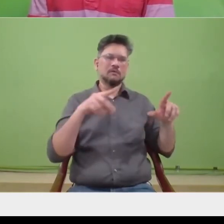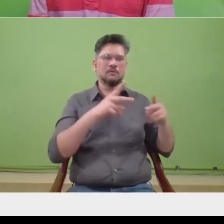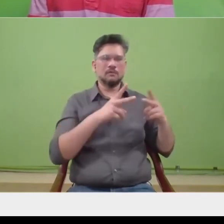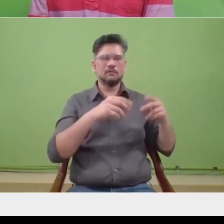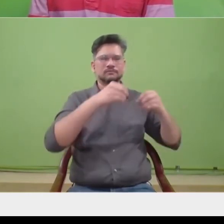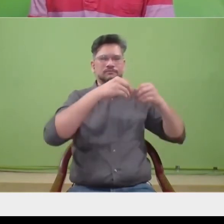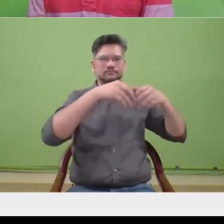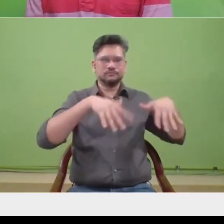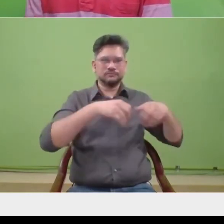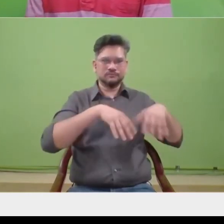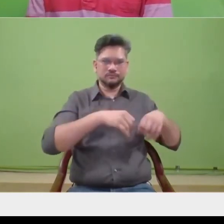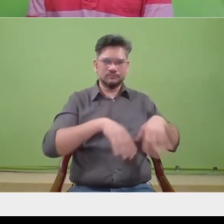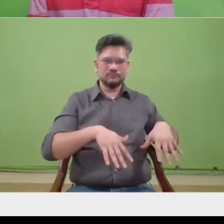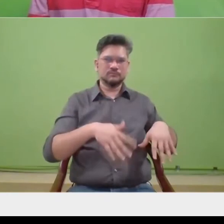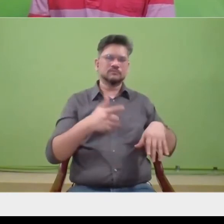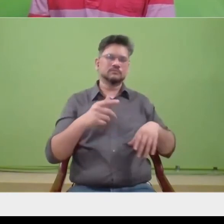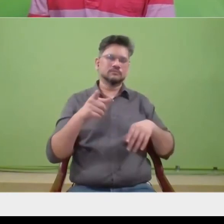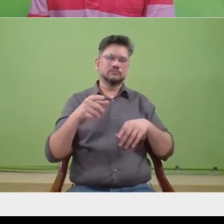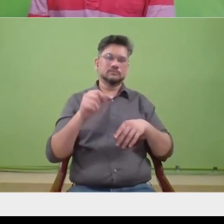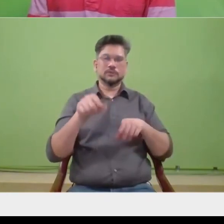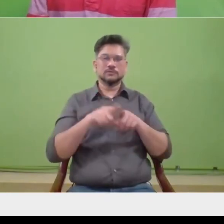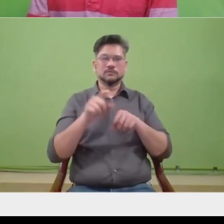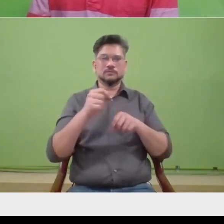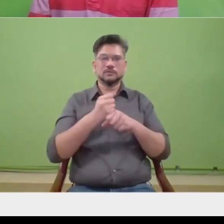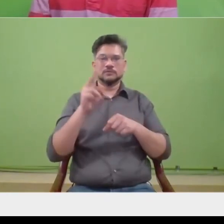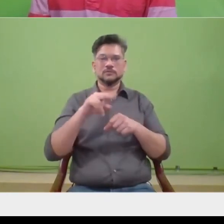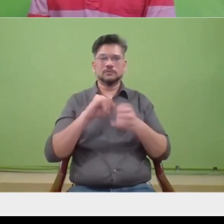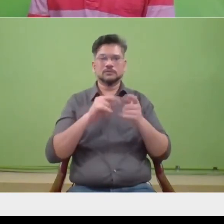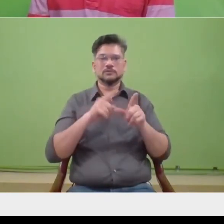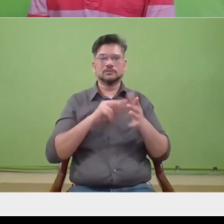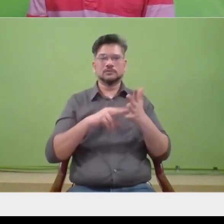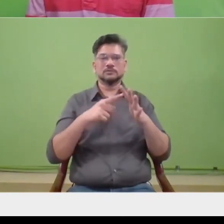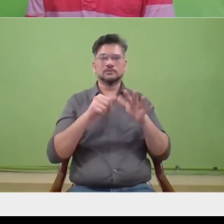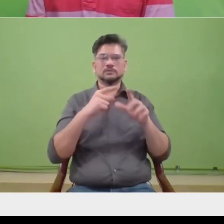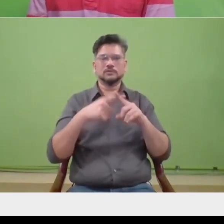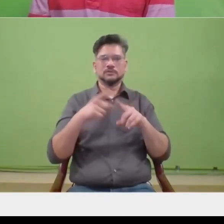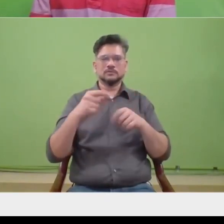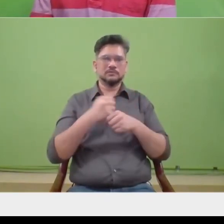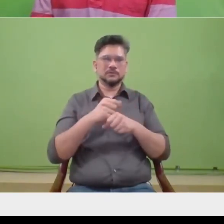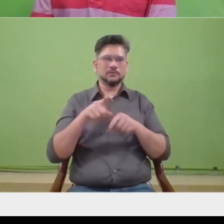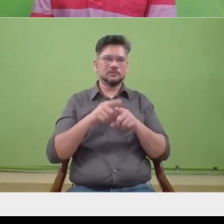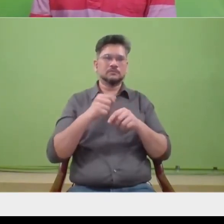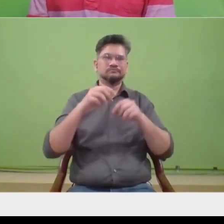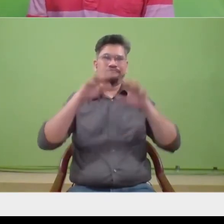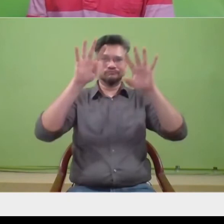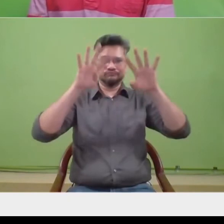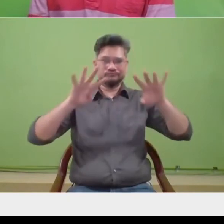the thing that I do syntax it is full of tree diagrams so graphs really so all that need to